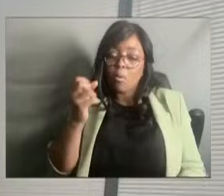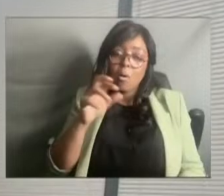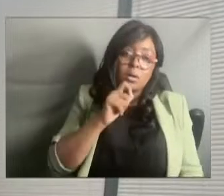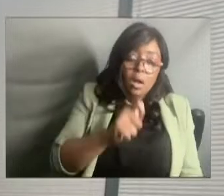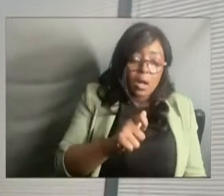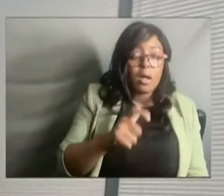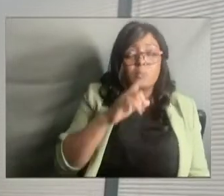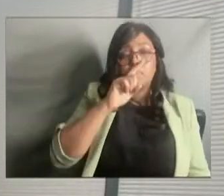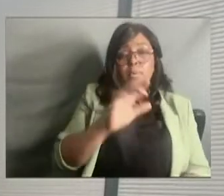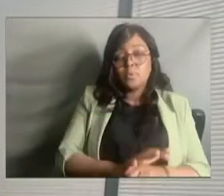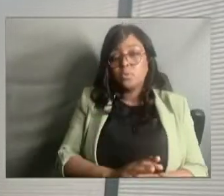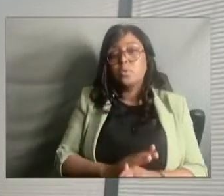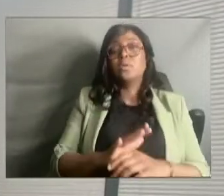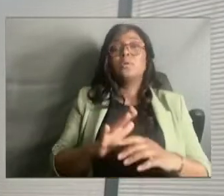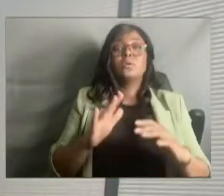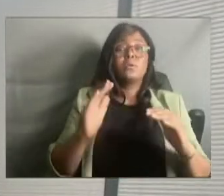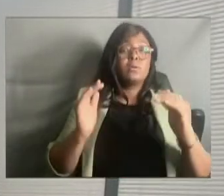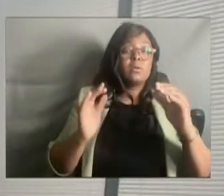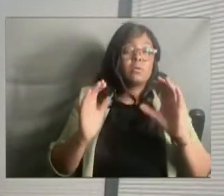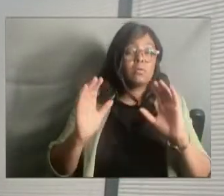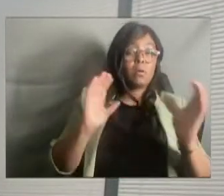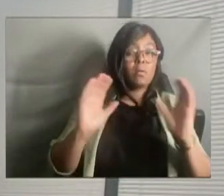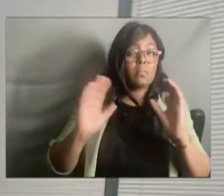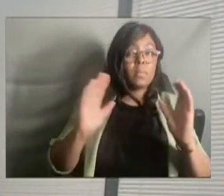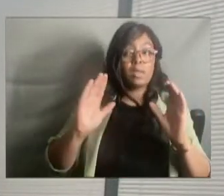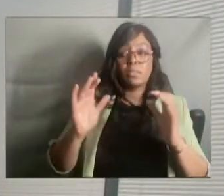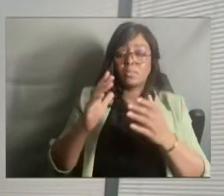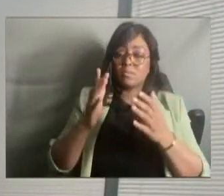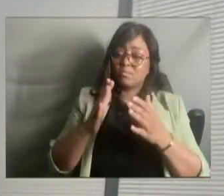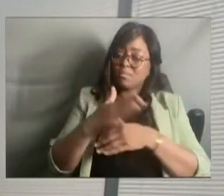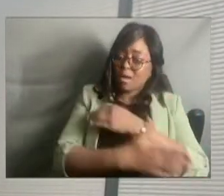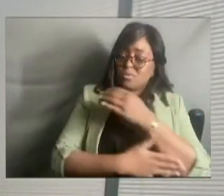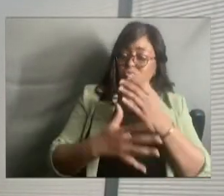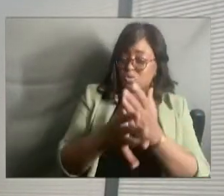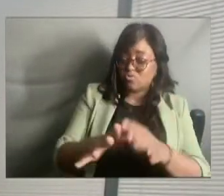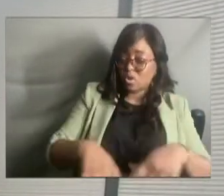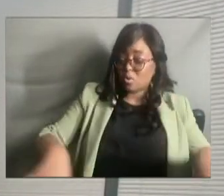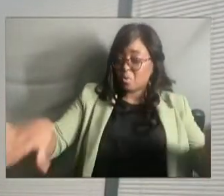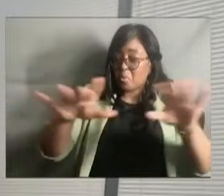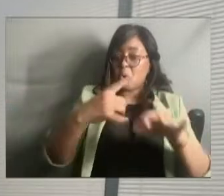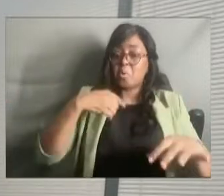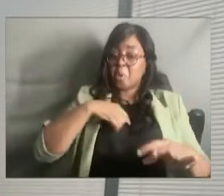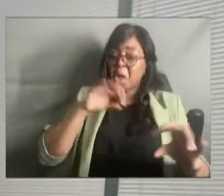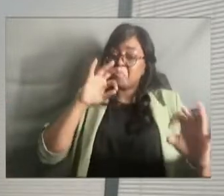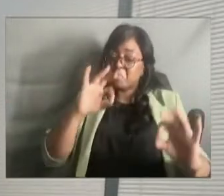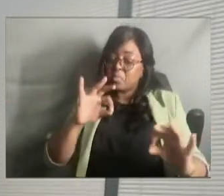Whether you think we have great ratios or not, I can promise you that compared to the rest of the